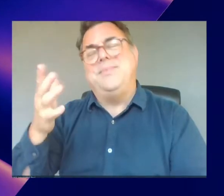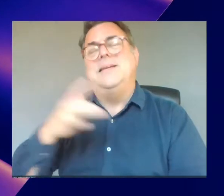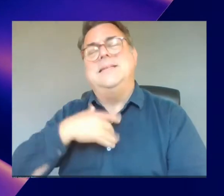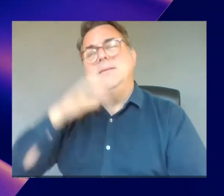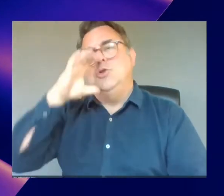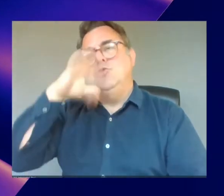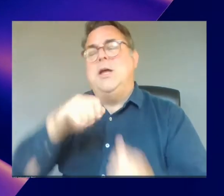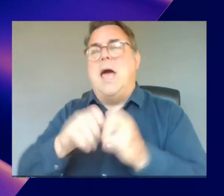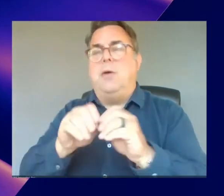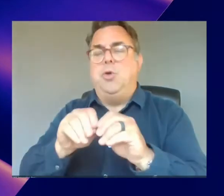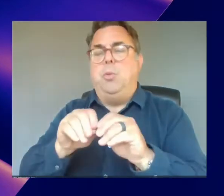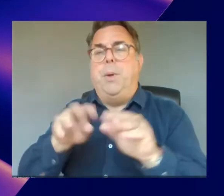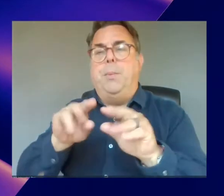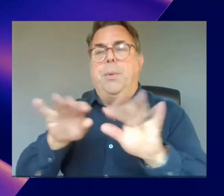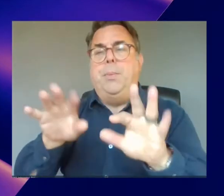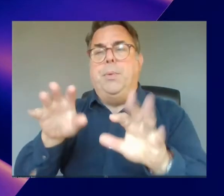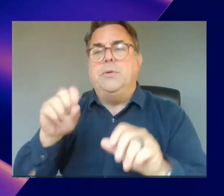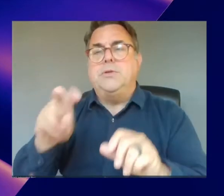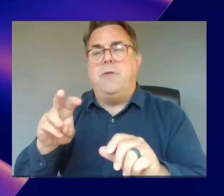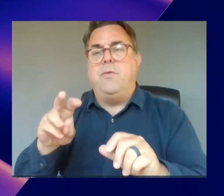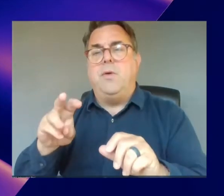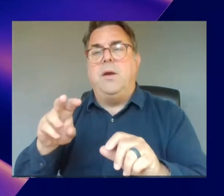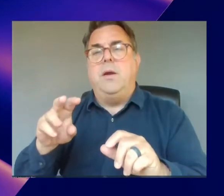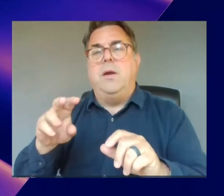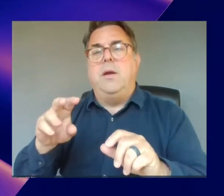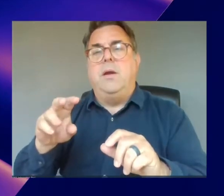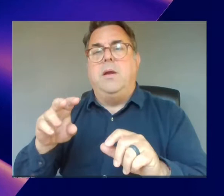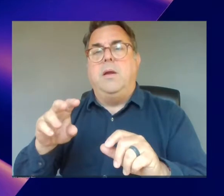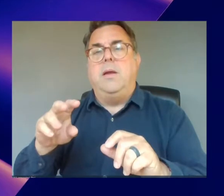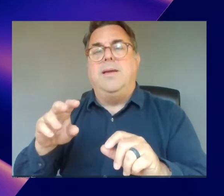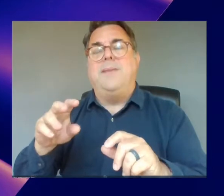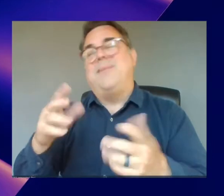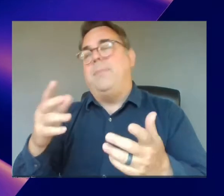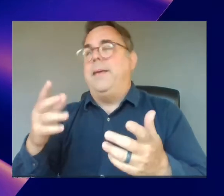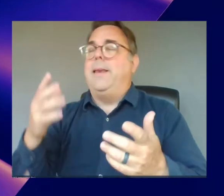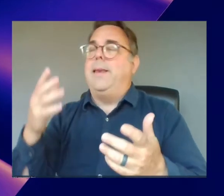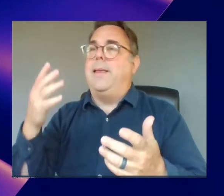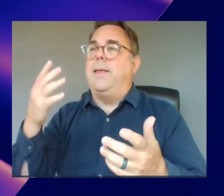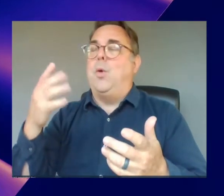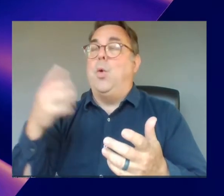to do that kind of Jack-in-the-box. Like, I'm gonna push it out to everybody without any data, I just hope it works.